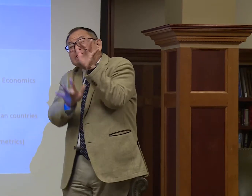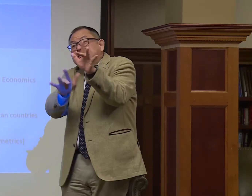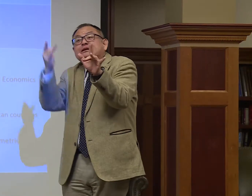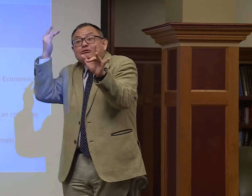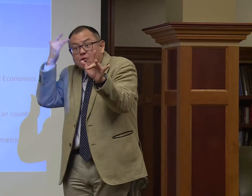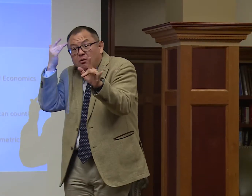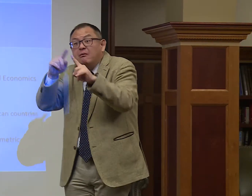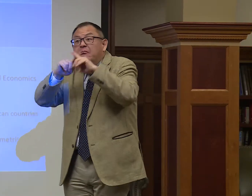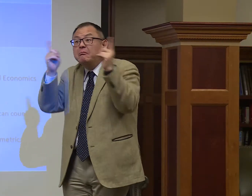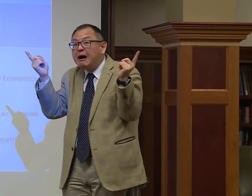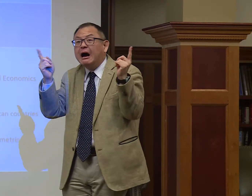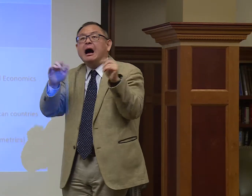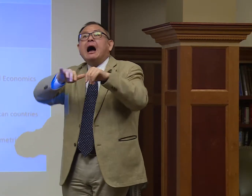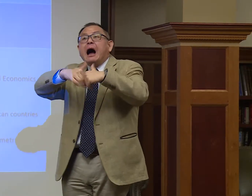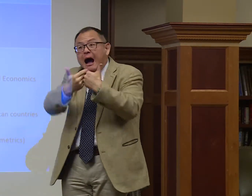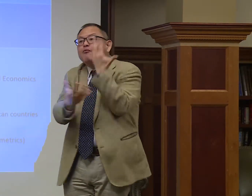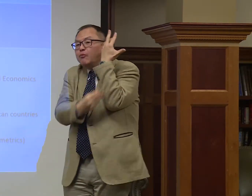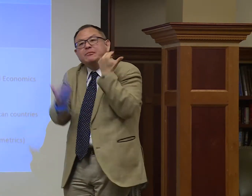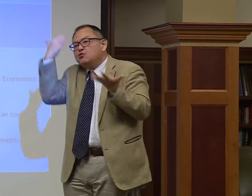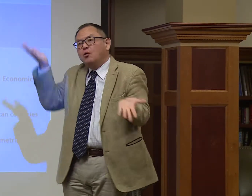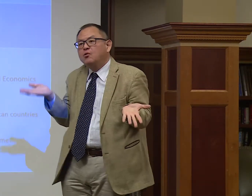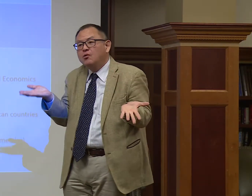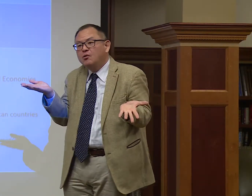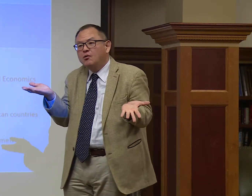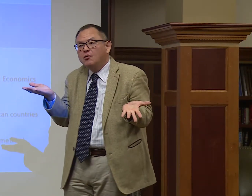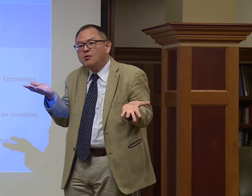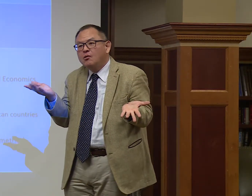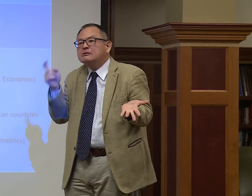but what do we do about it?